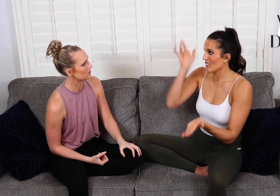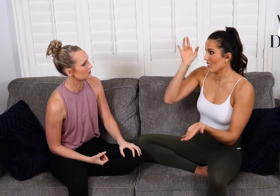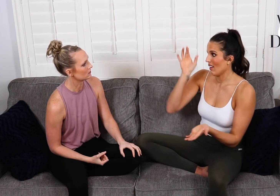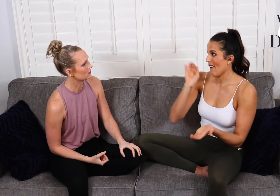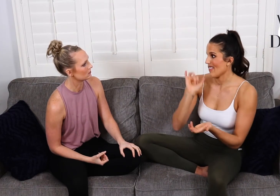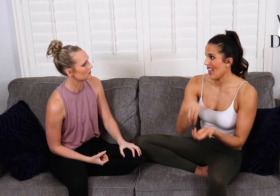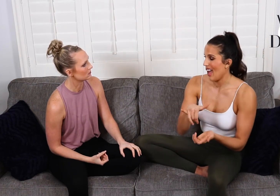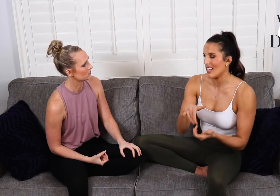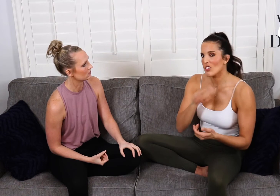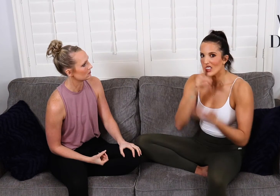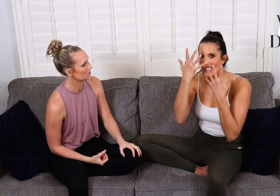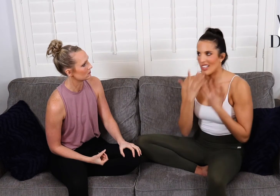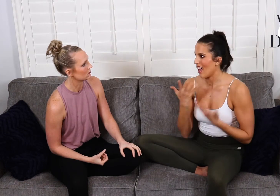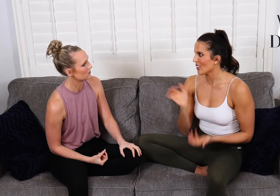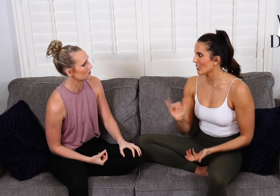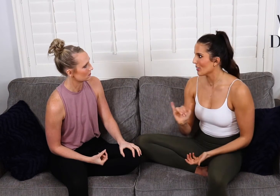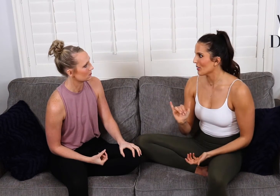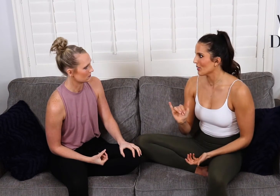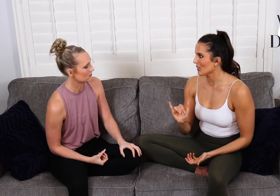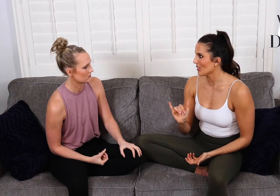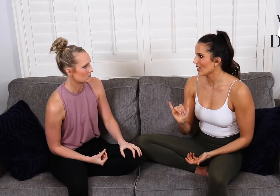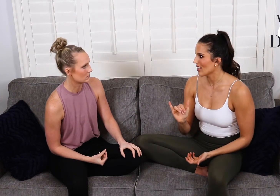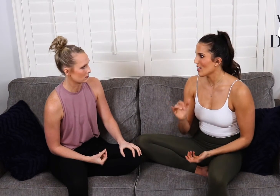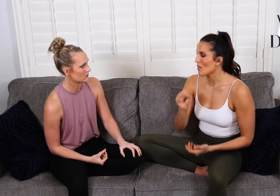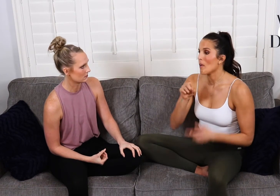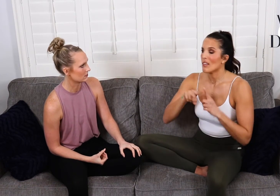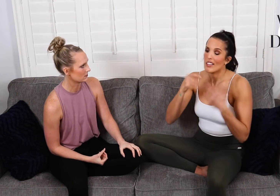of being taken advantage of and that's unfortunate as well.